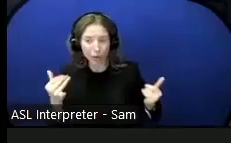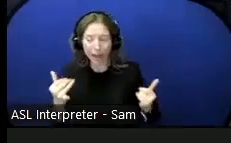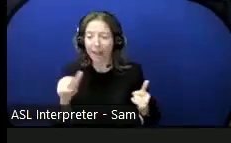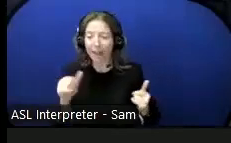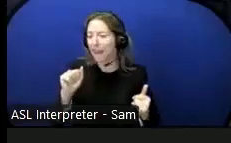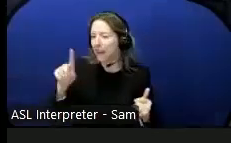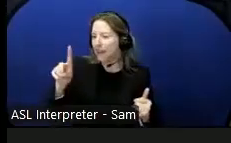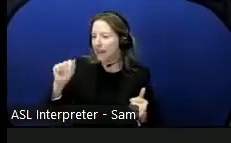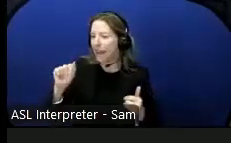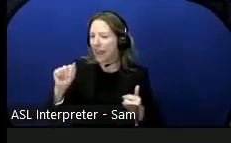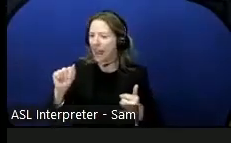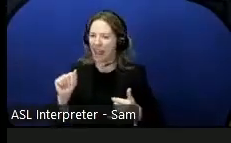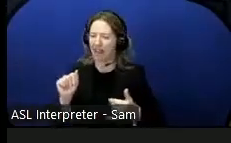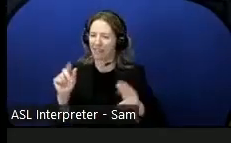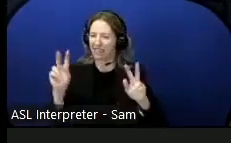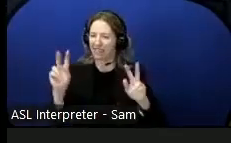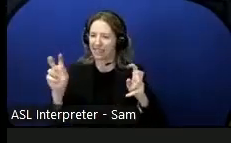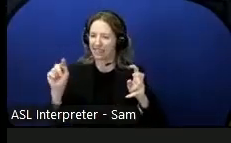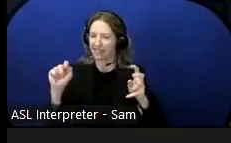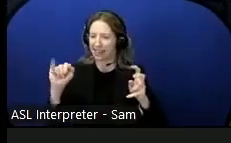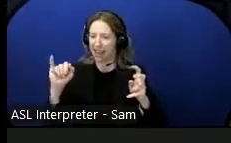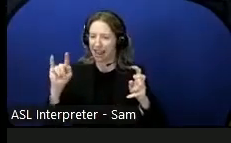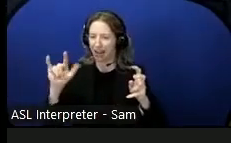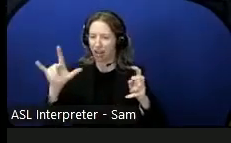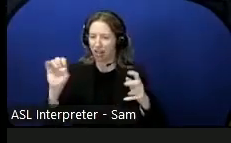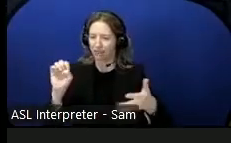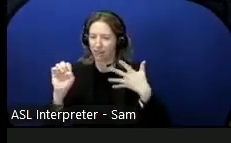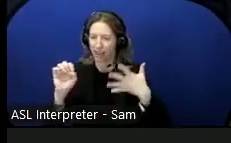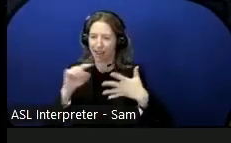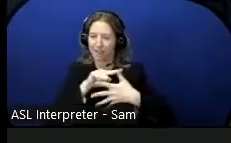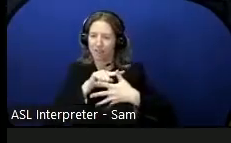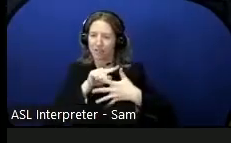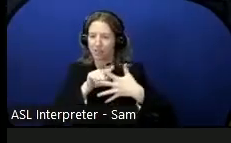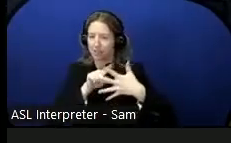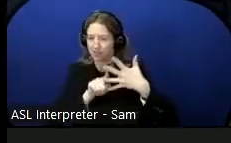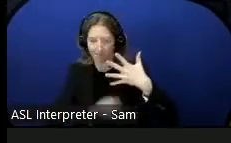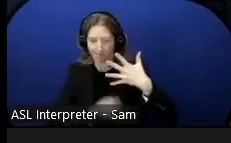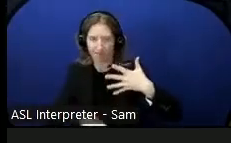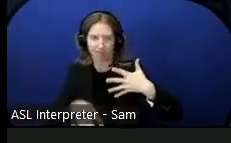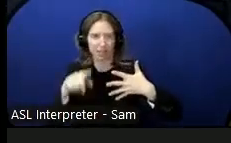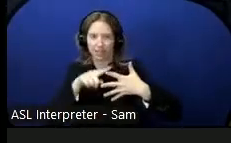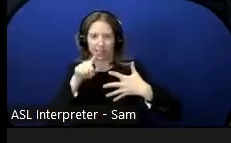of both Title II and the new web rules. What the WCAG is,